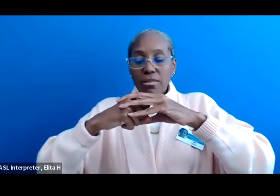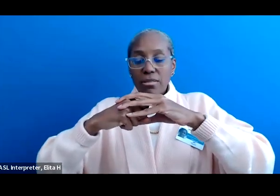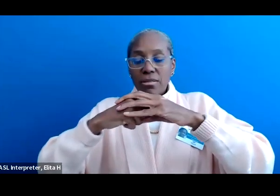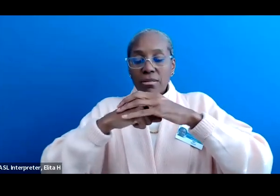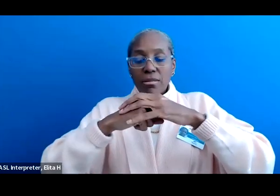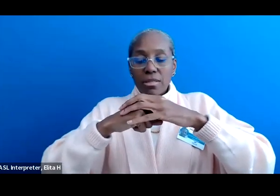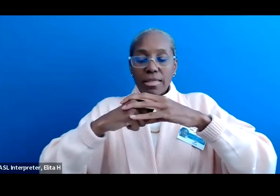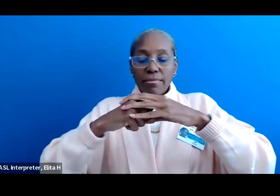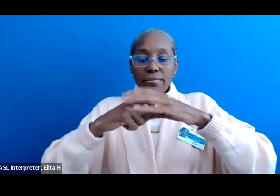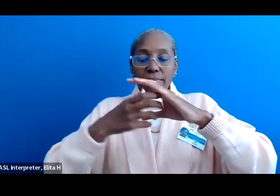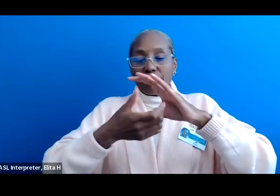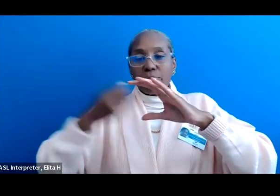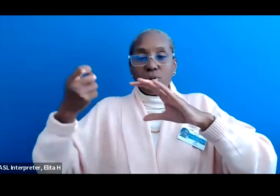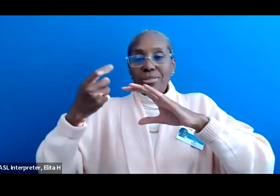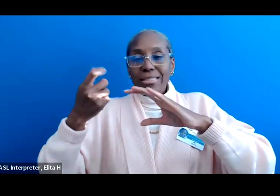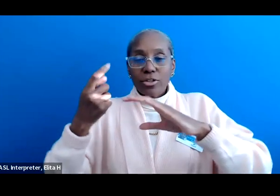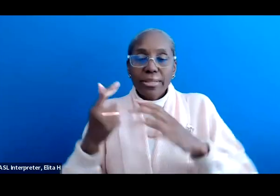We're learning that just recently.